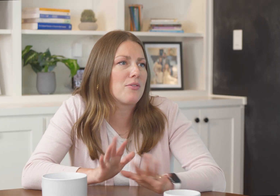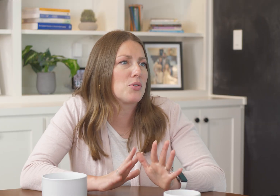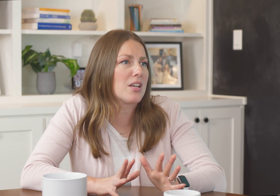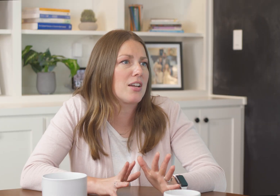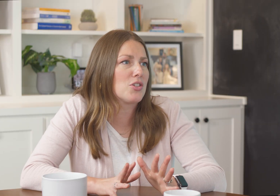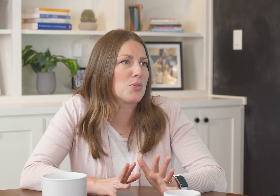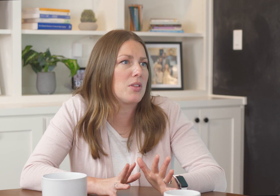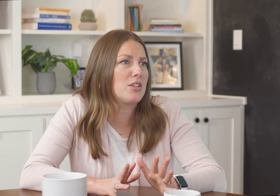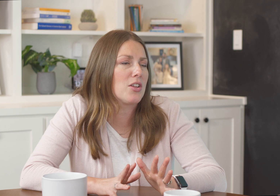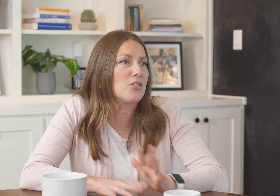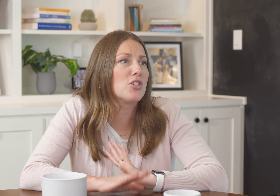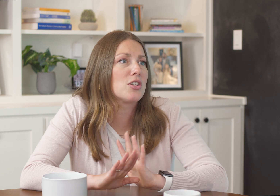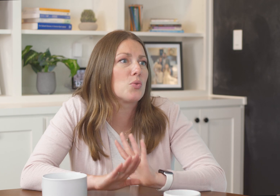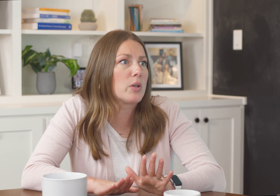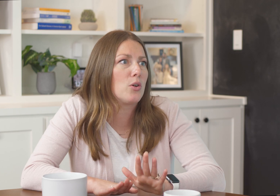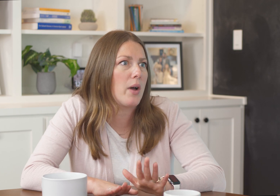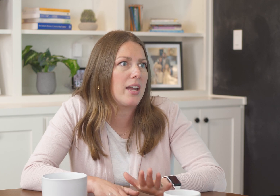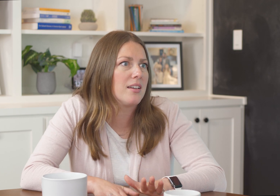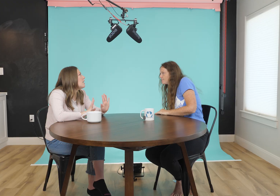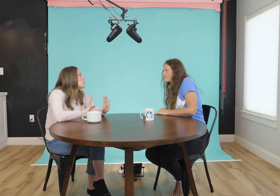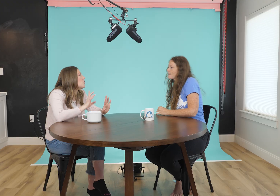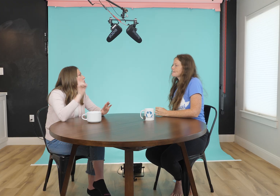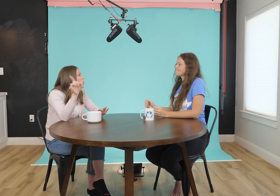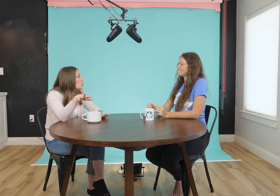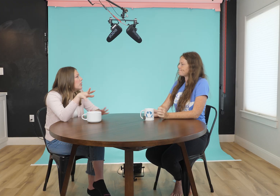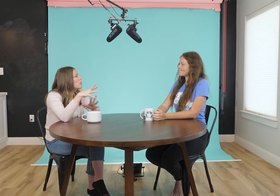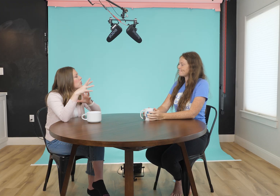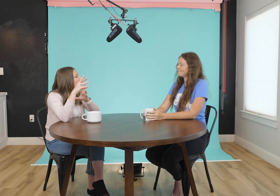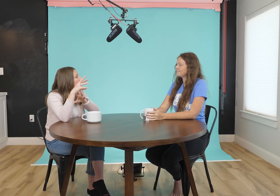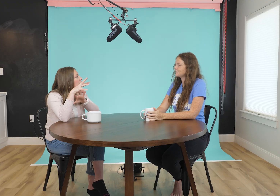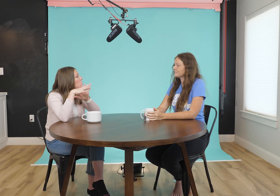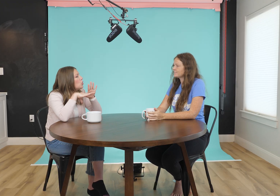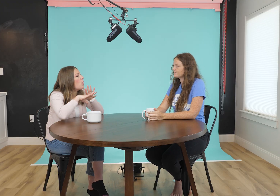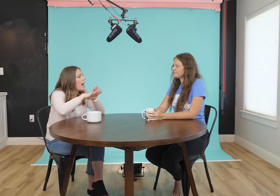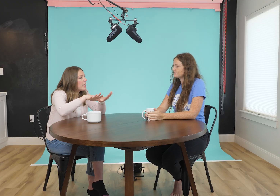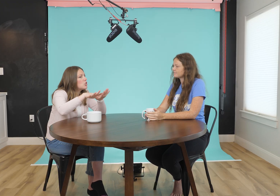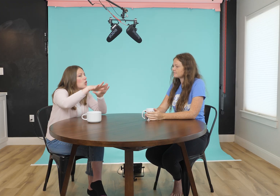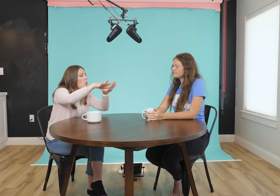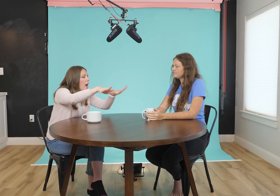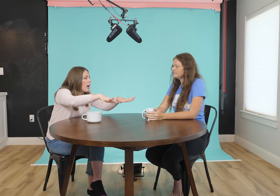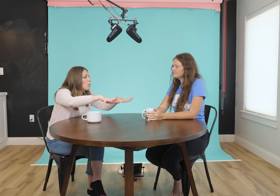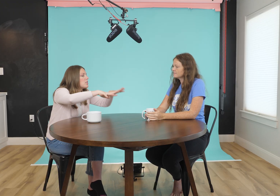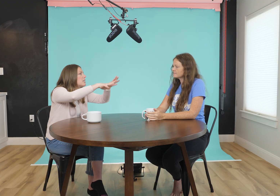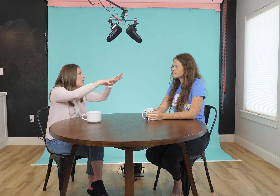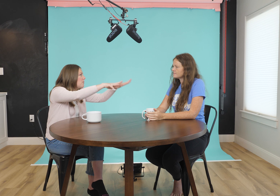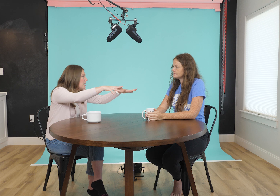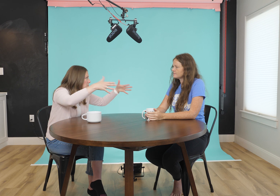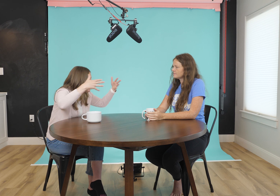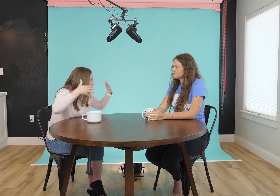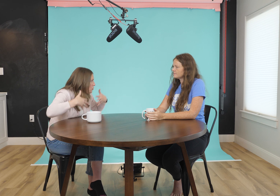those connections with each other and just that a real way. So earlier you said like you had to go out and convince people